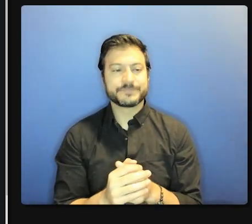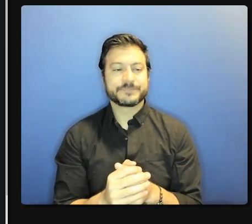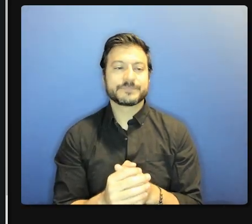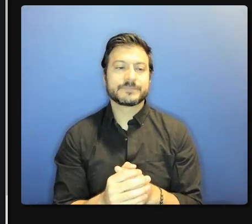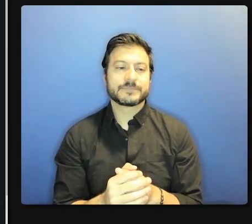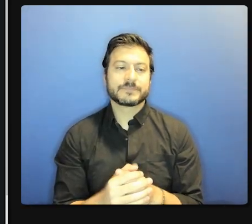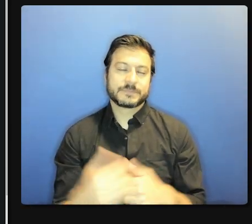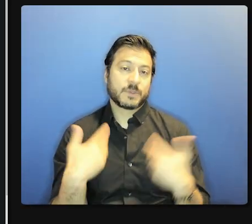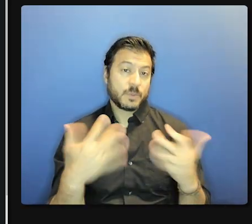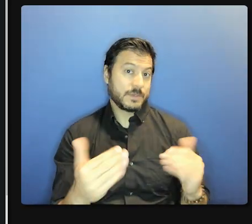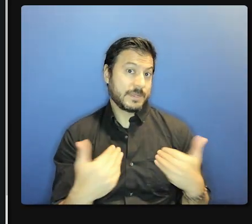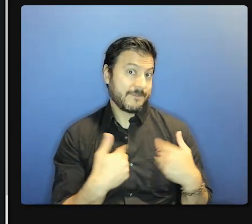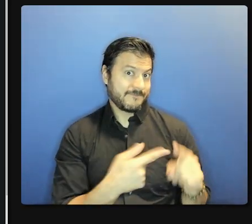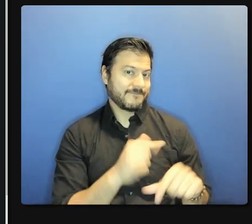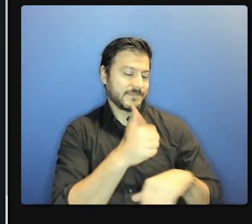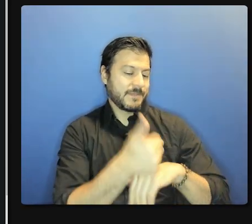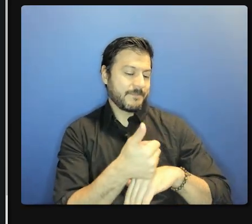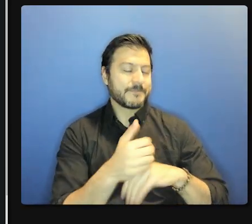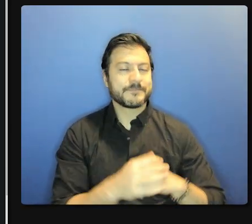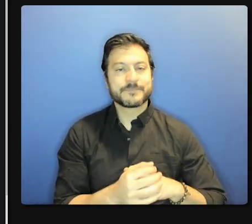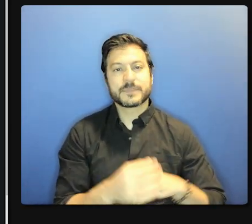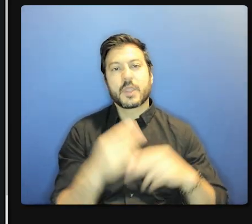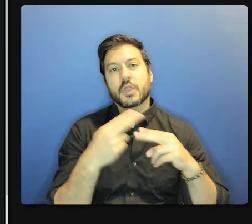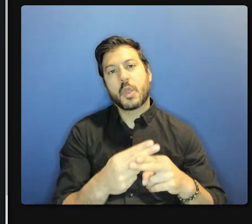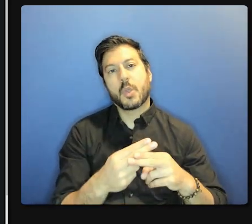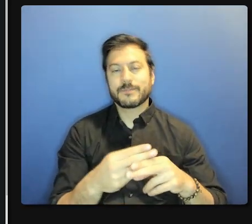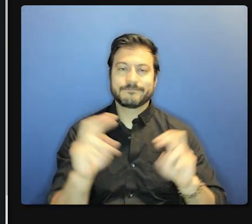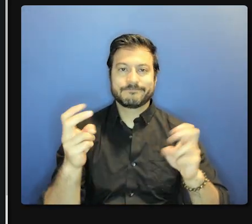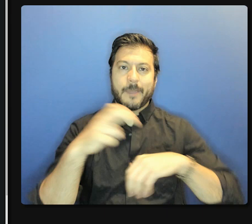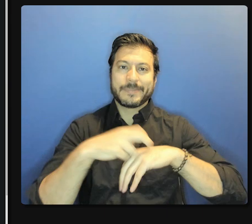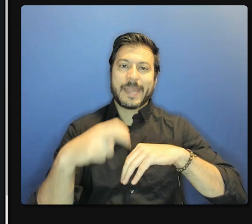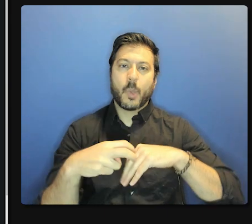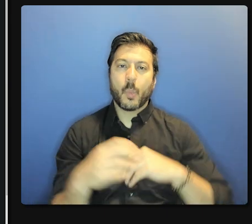Here I already have my dev kit set up, which I call POTATO.